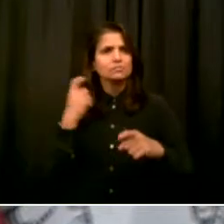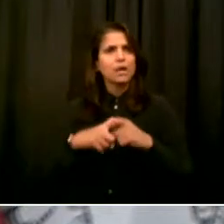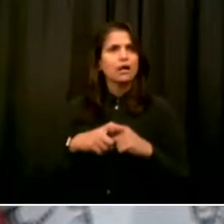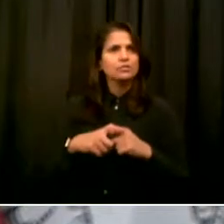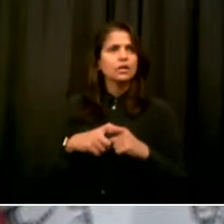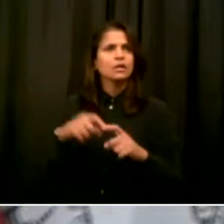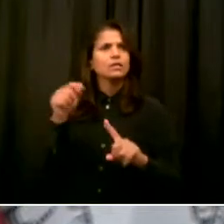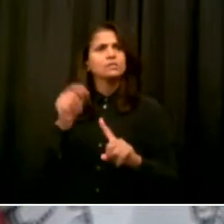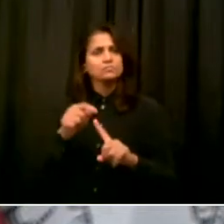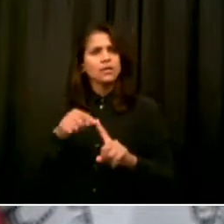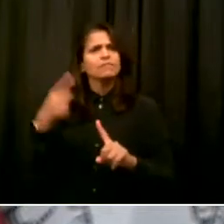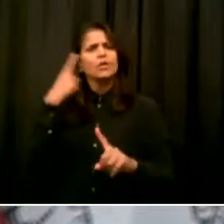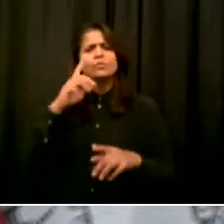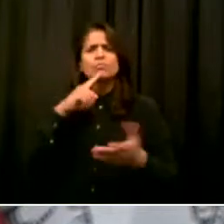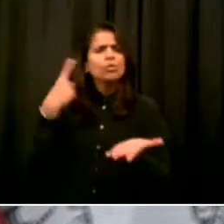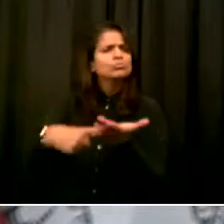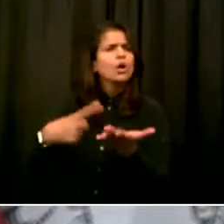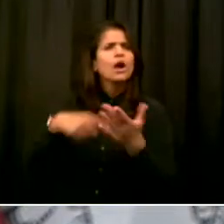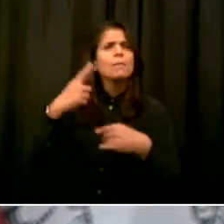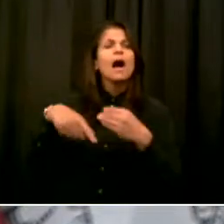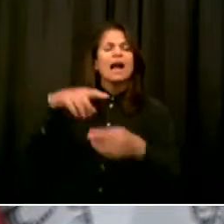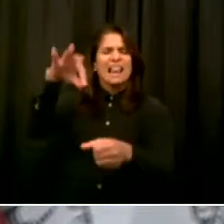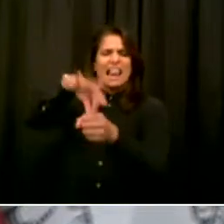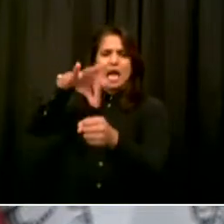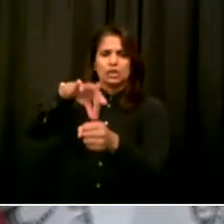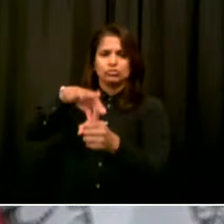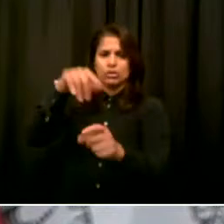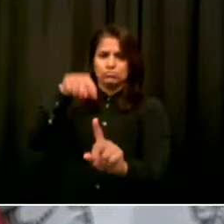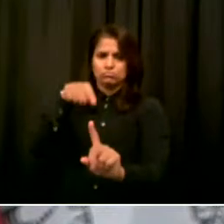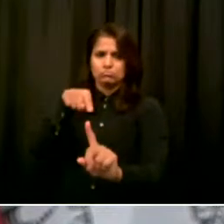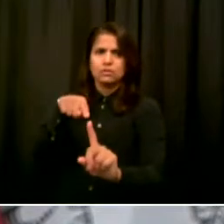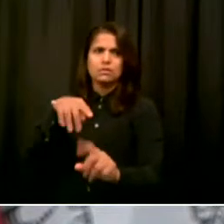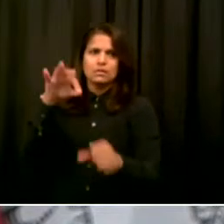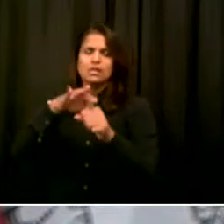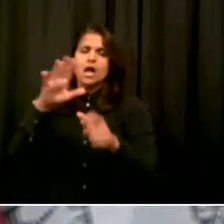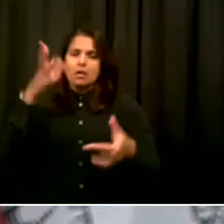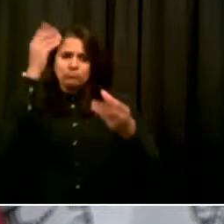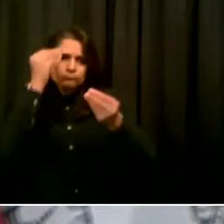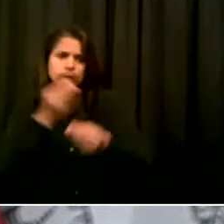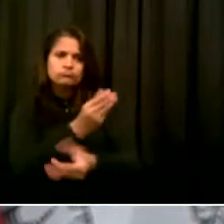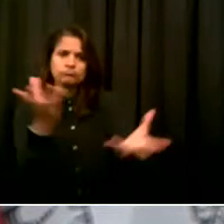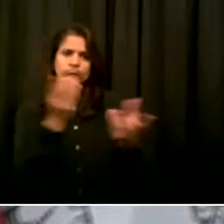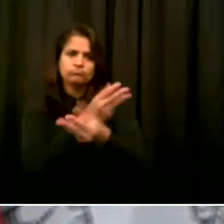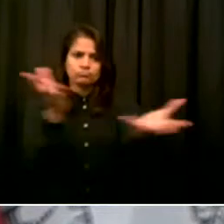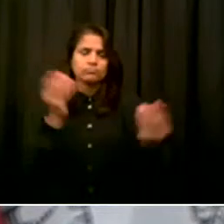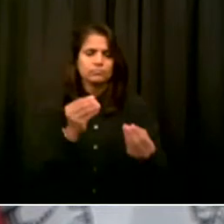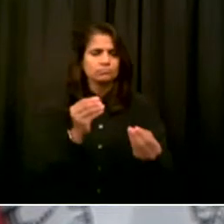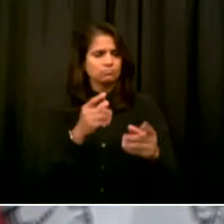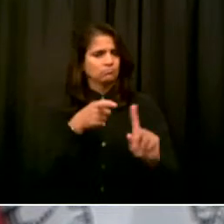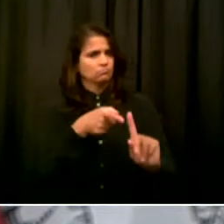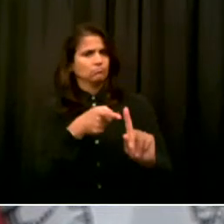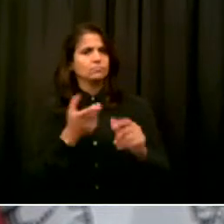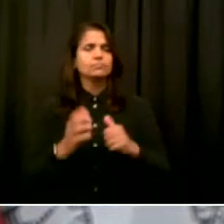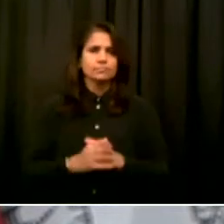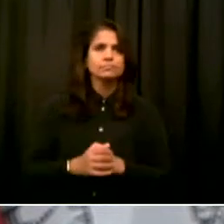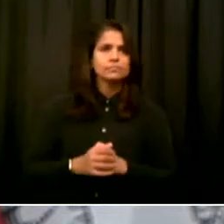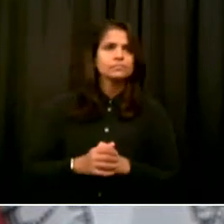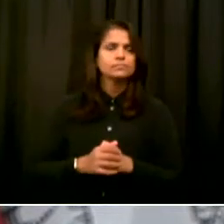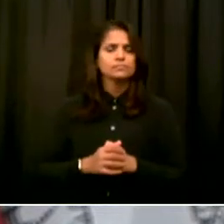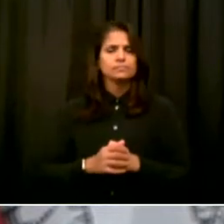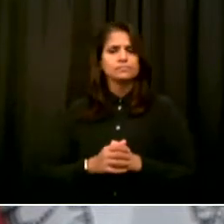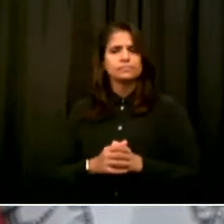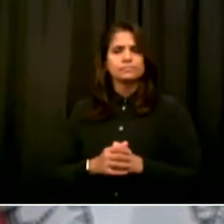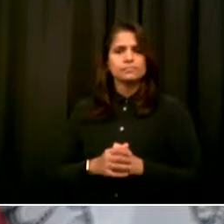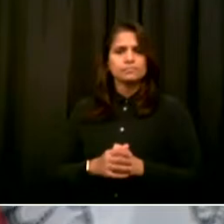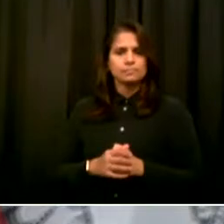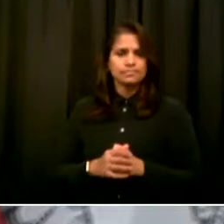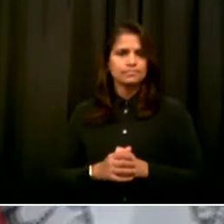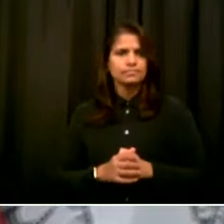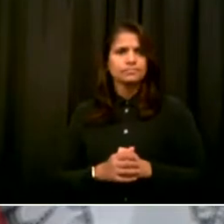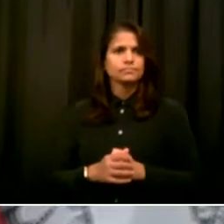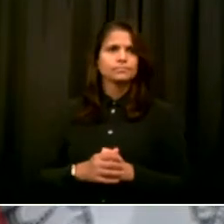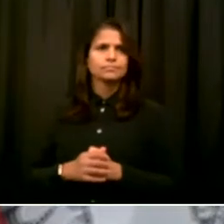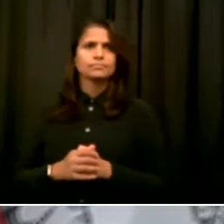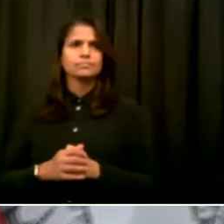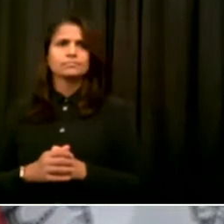. AND NOW A FEW WORDS IN SPANISH